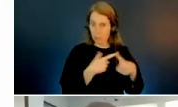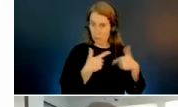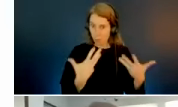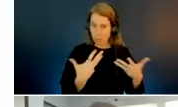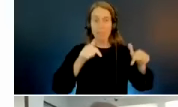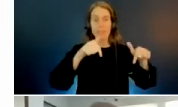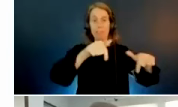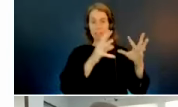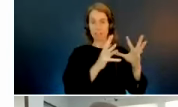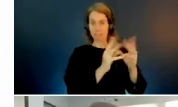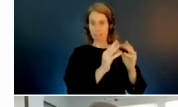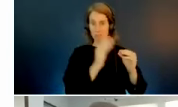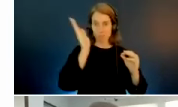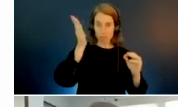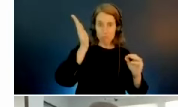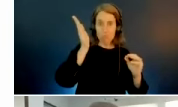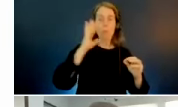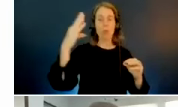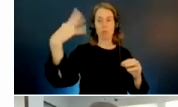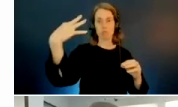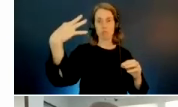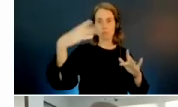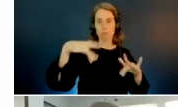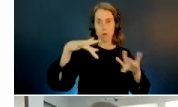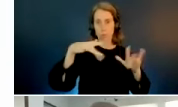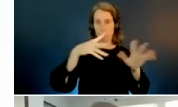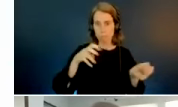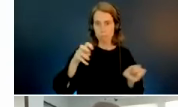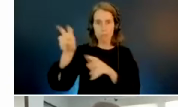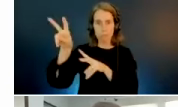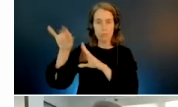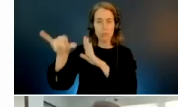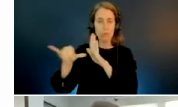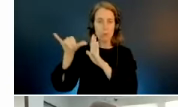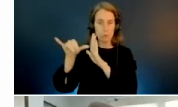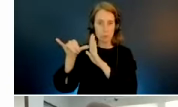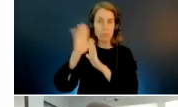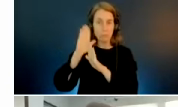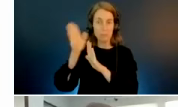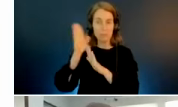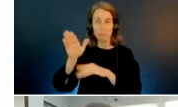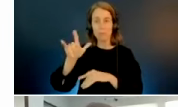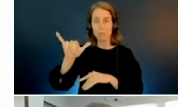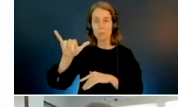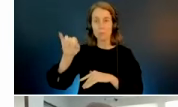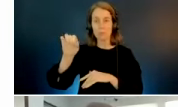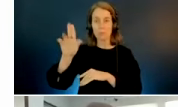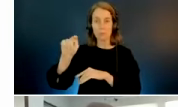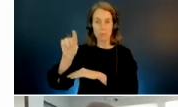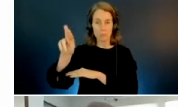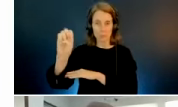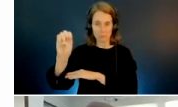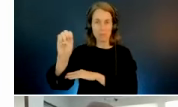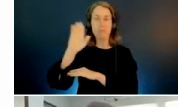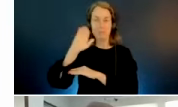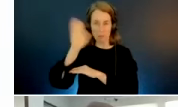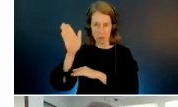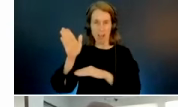is being recorded it will be placed on youtube um after it has been made fully accessible we've